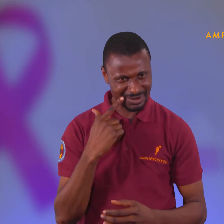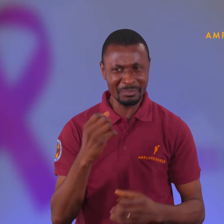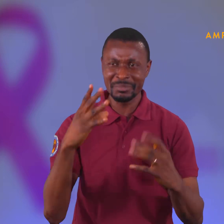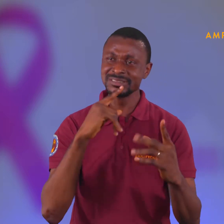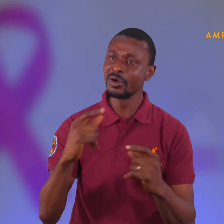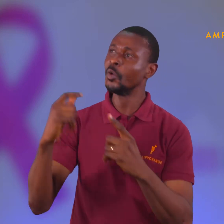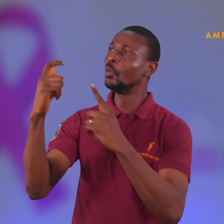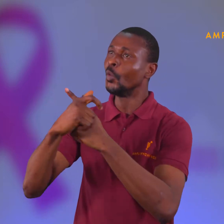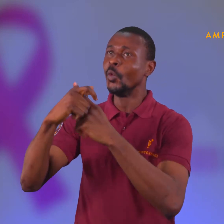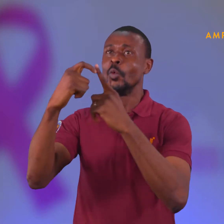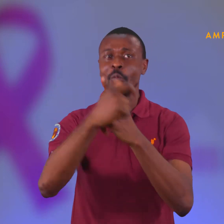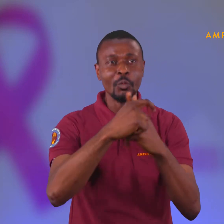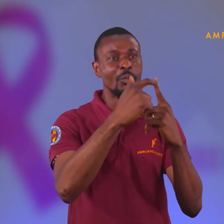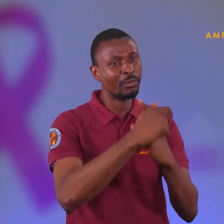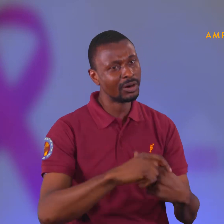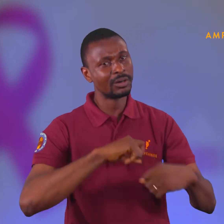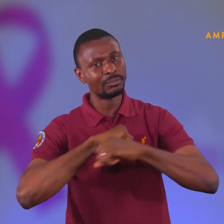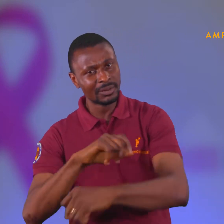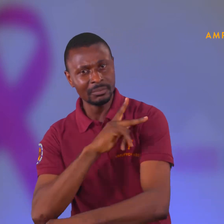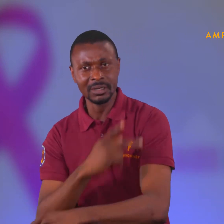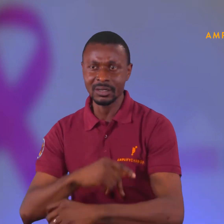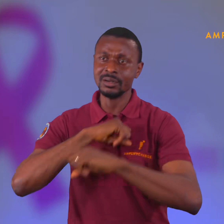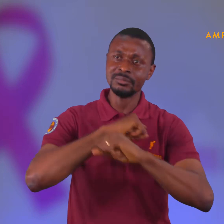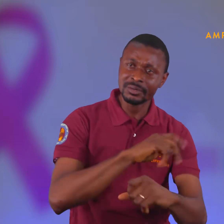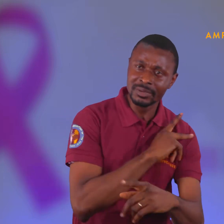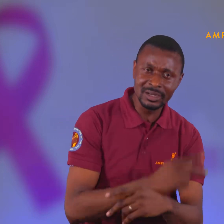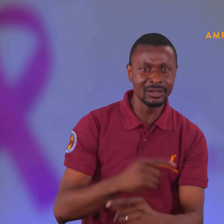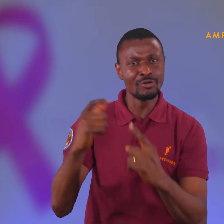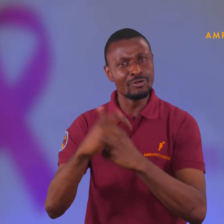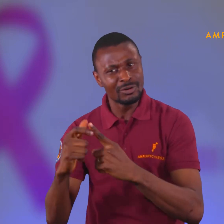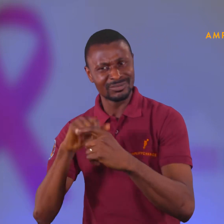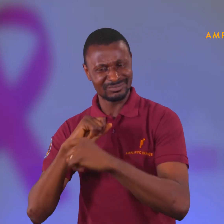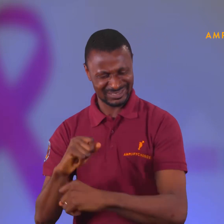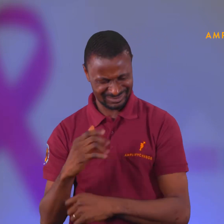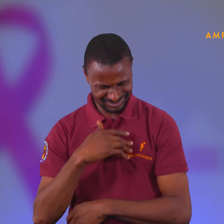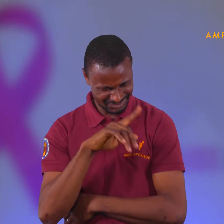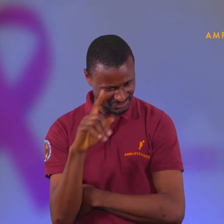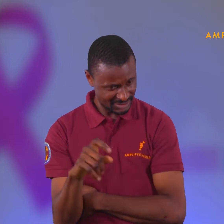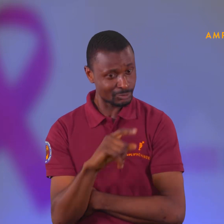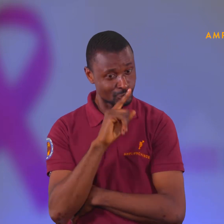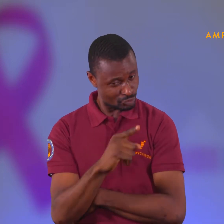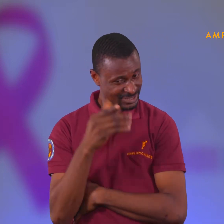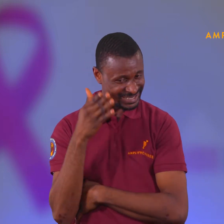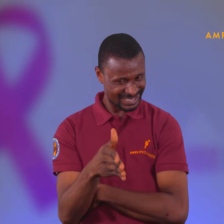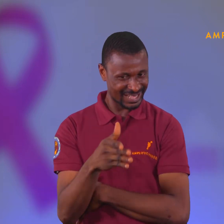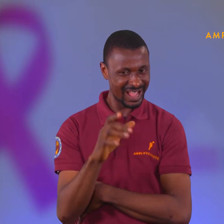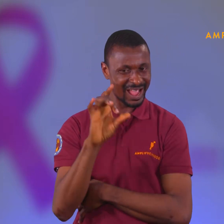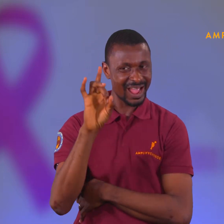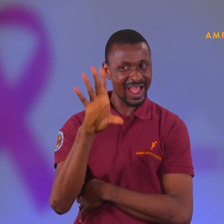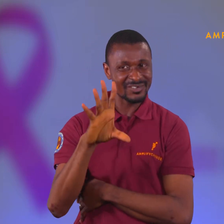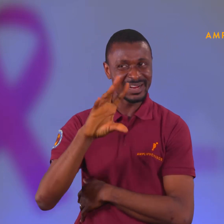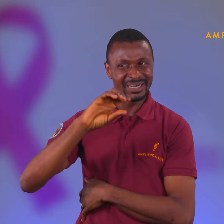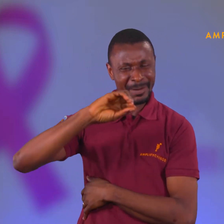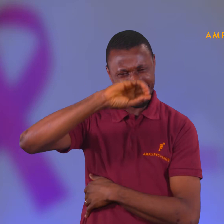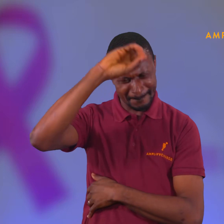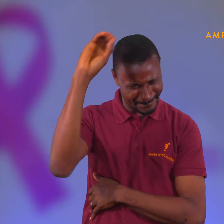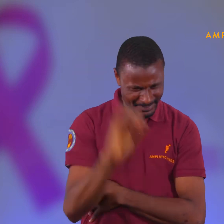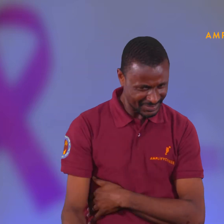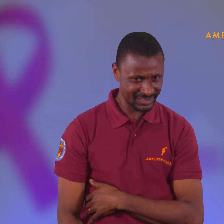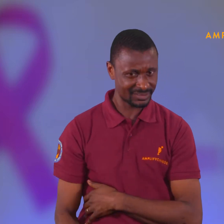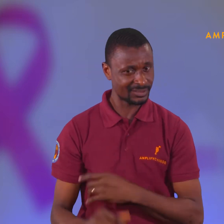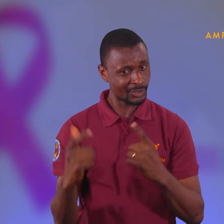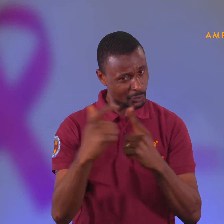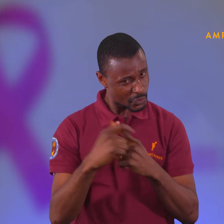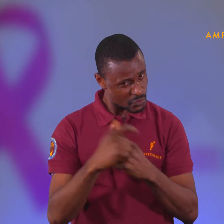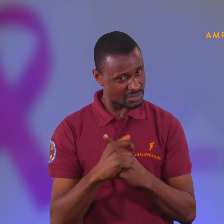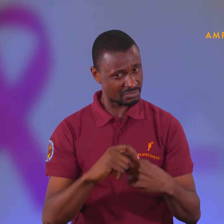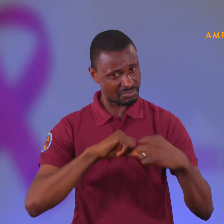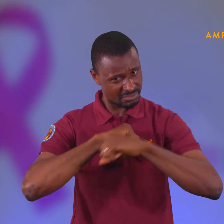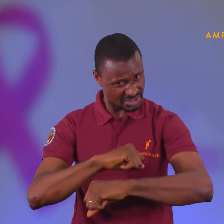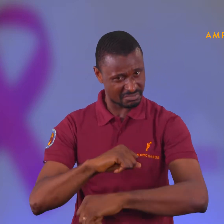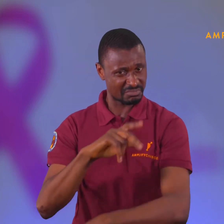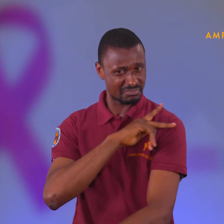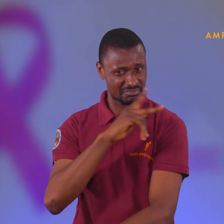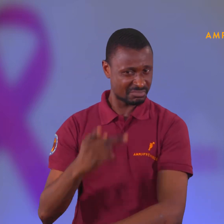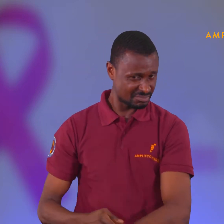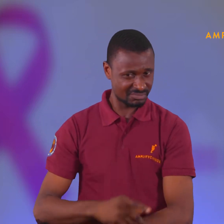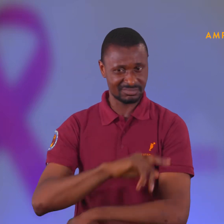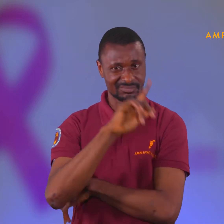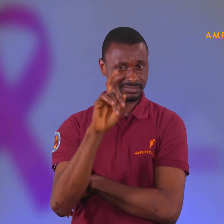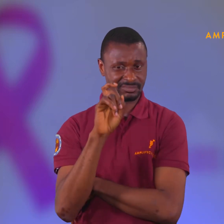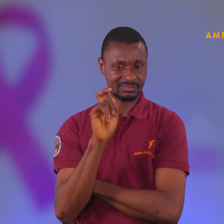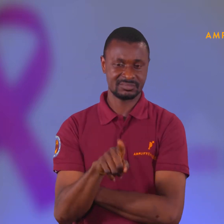We have heard about condoms being used in family planning to prevent unwanted pregnancies. Are condoms 100% safe to prevent pregnancies?